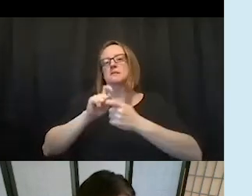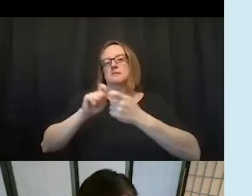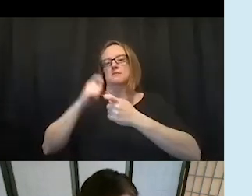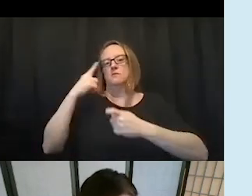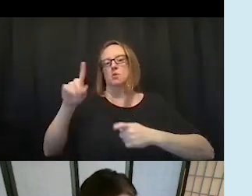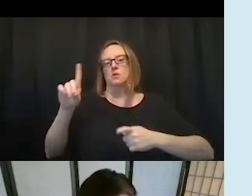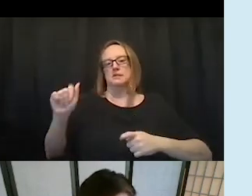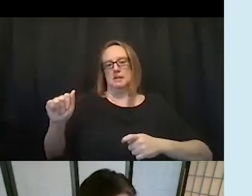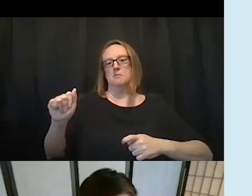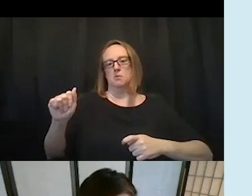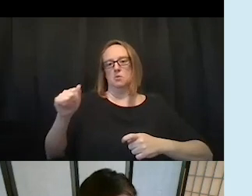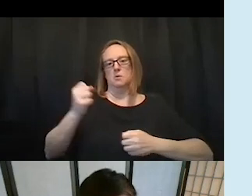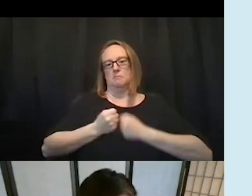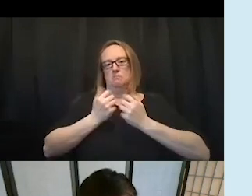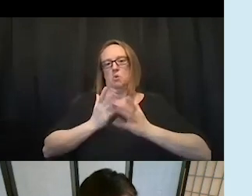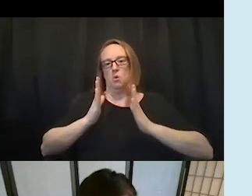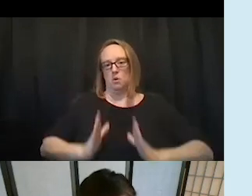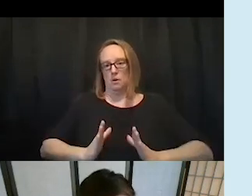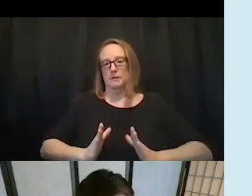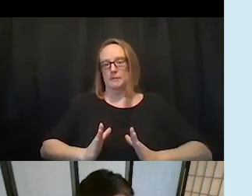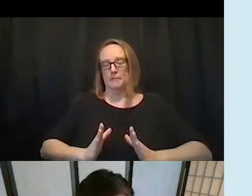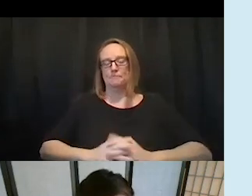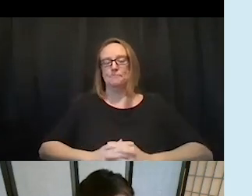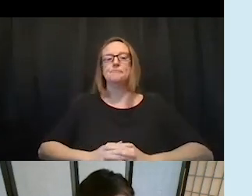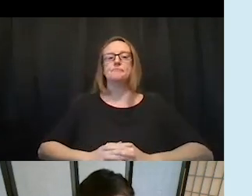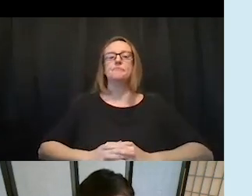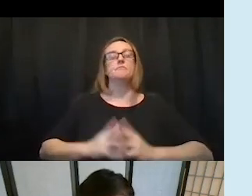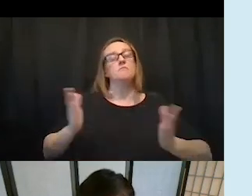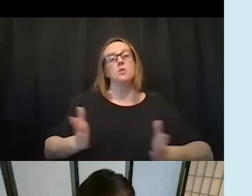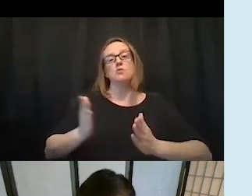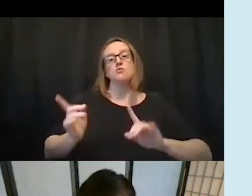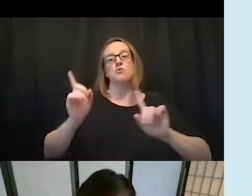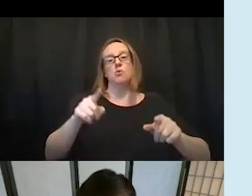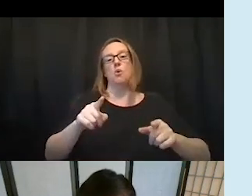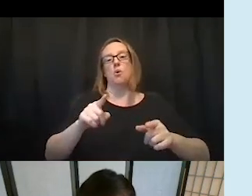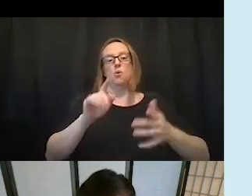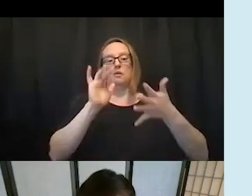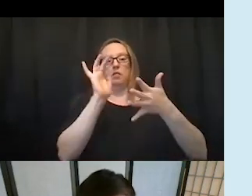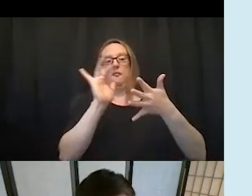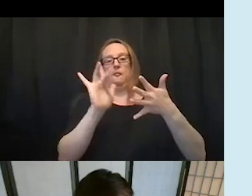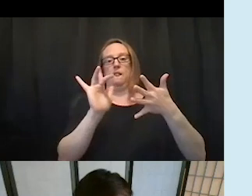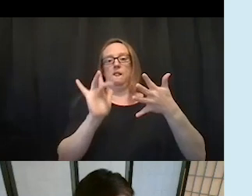go to these sites to explore what's out there and just to plug in and see see what you connect to.